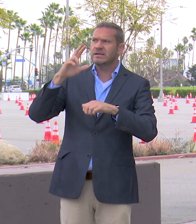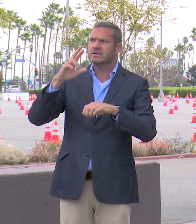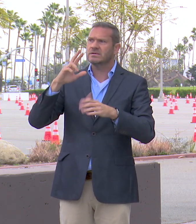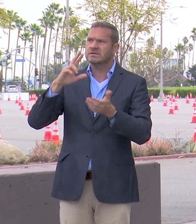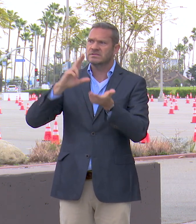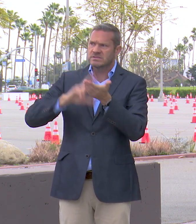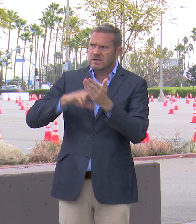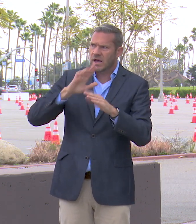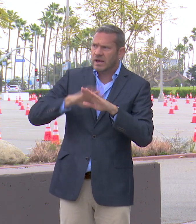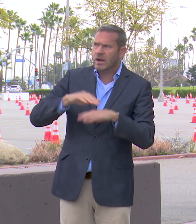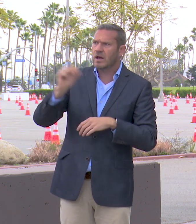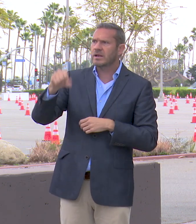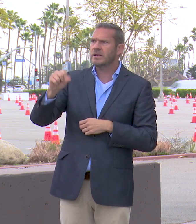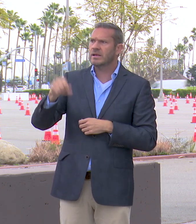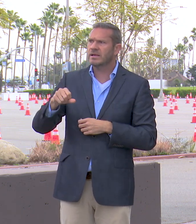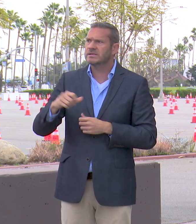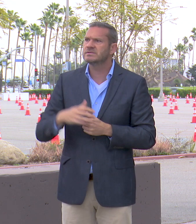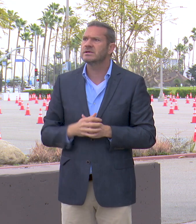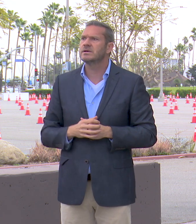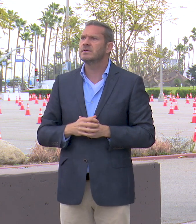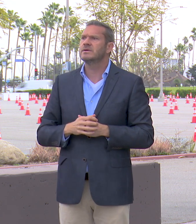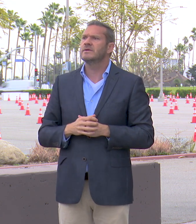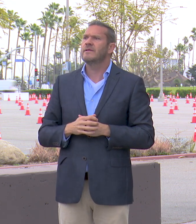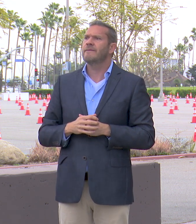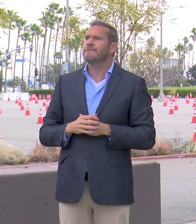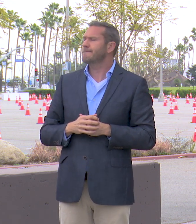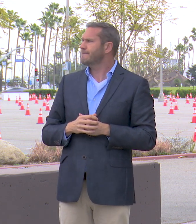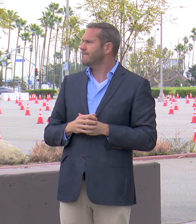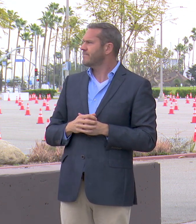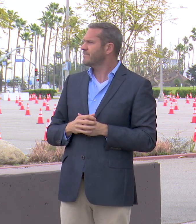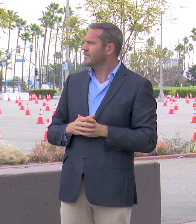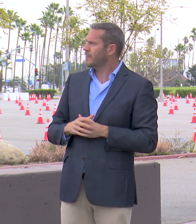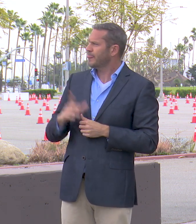Is that right? Dr. Davis do you know this?